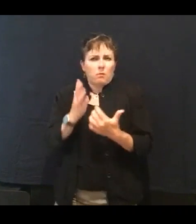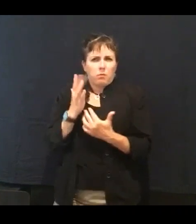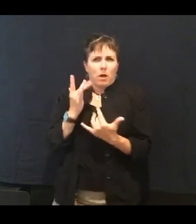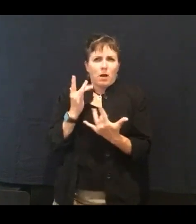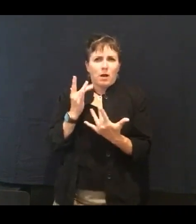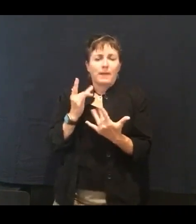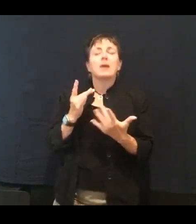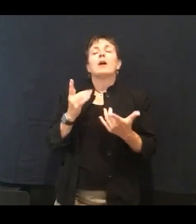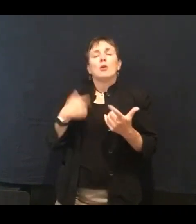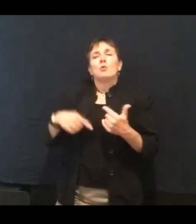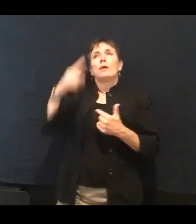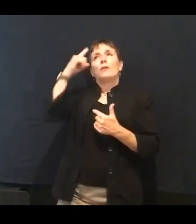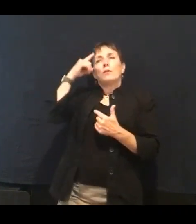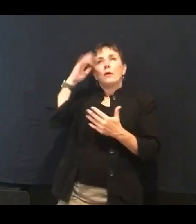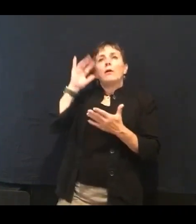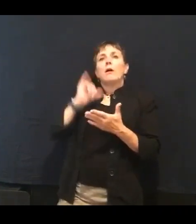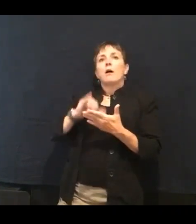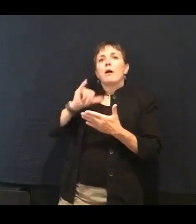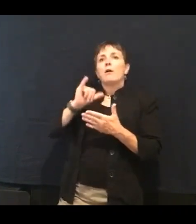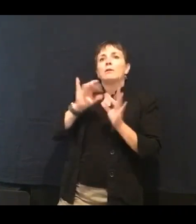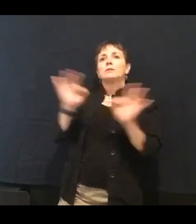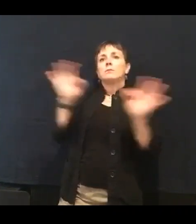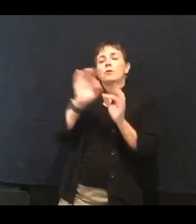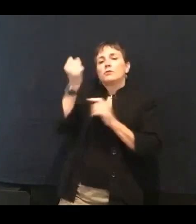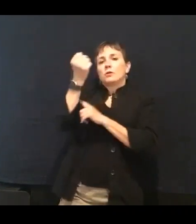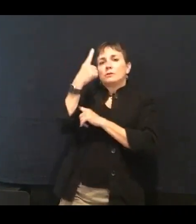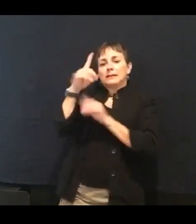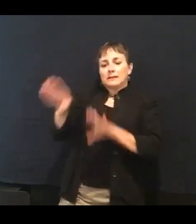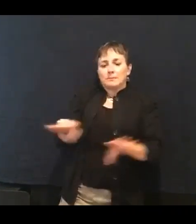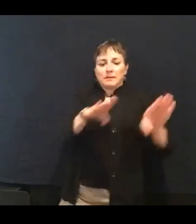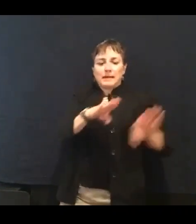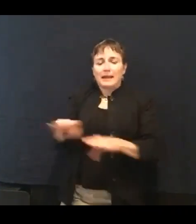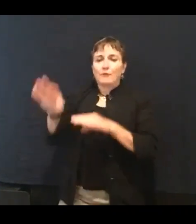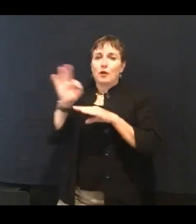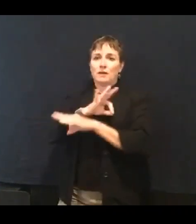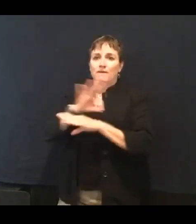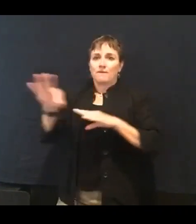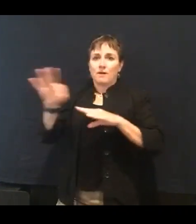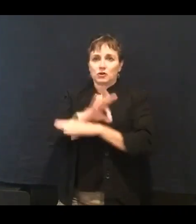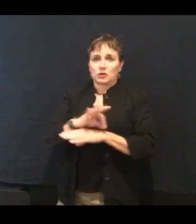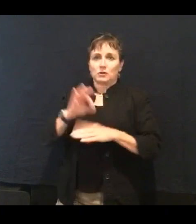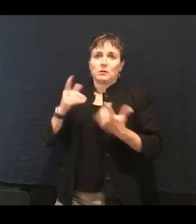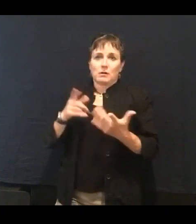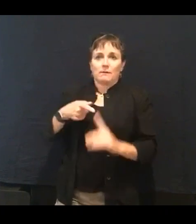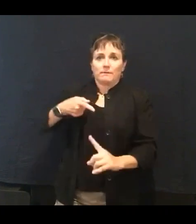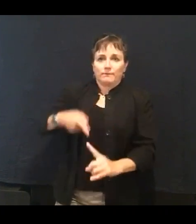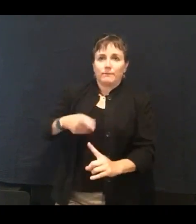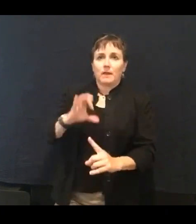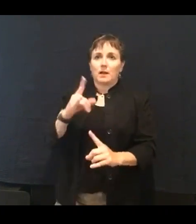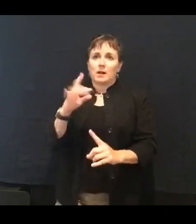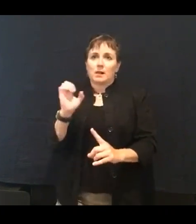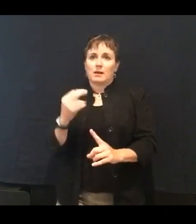the behavior and function of the mutated gene product, i.e. clarin-1 protein.